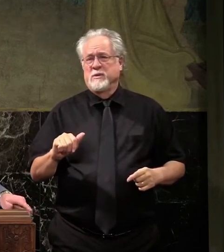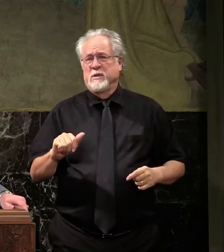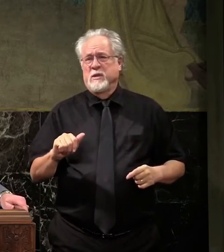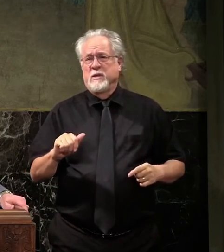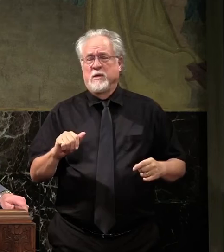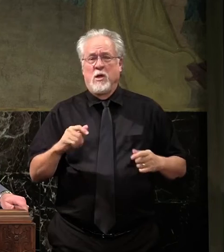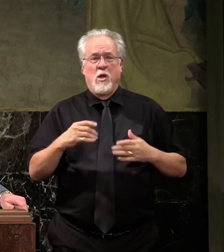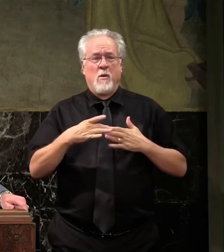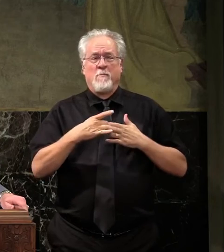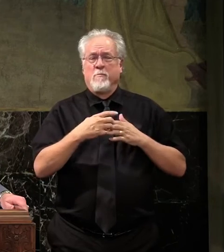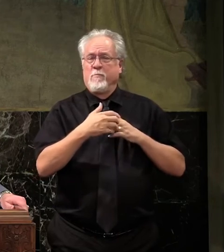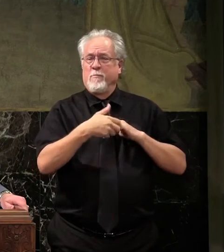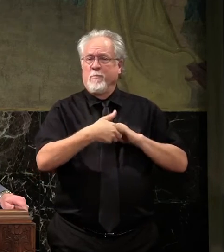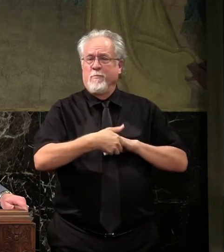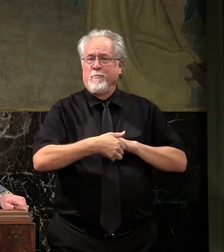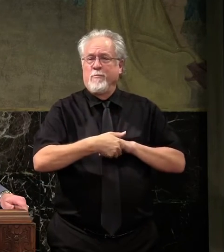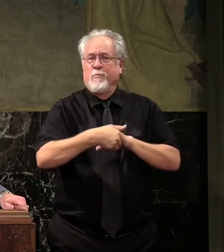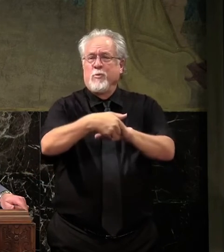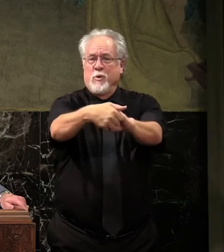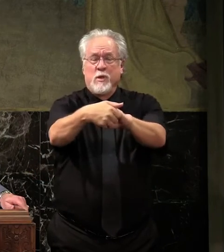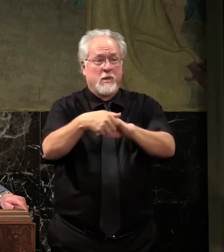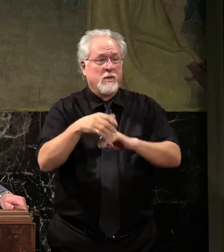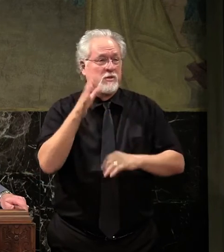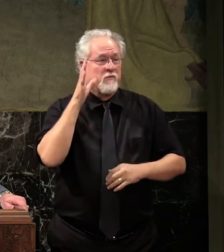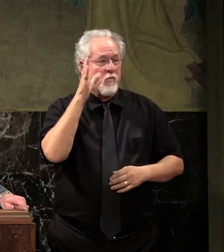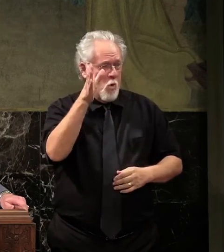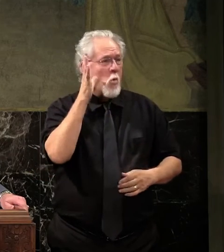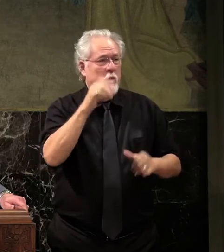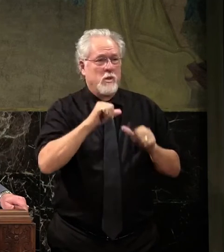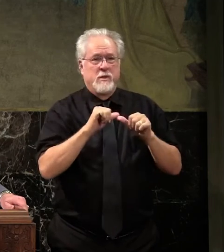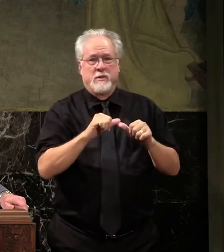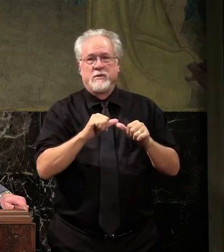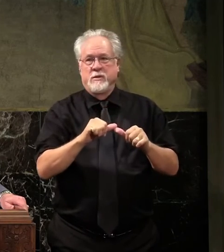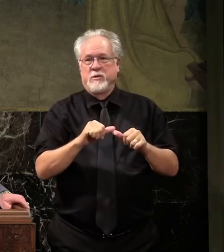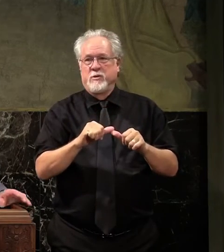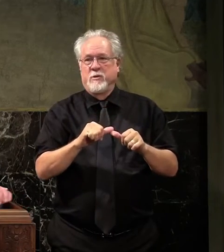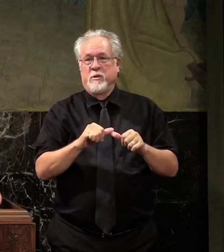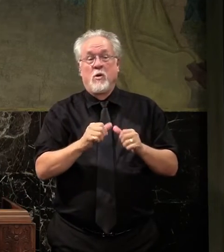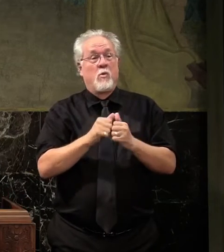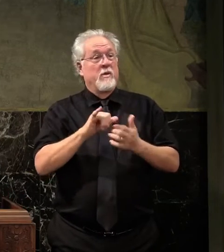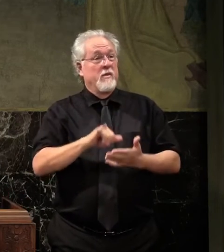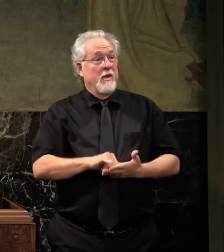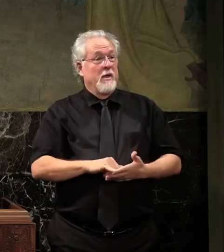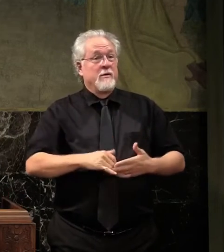forward and I know that that's going to continue and so with that I would be